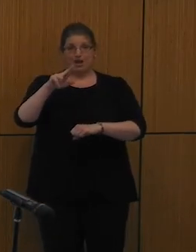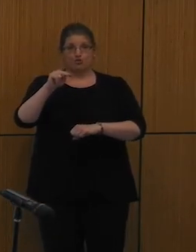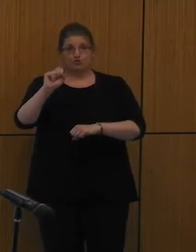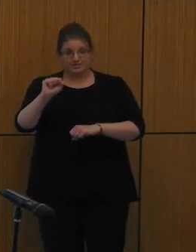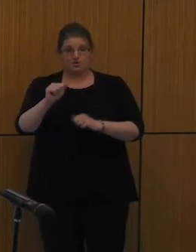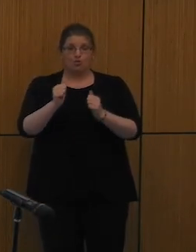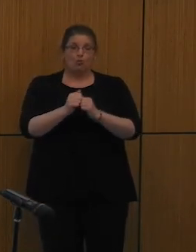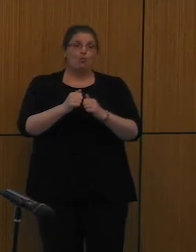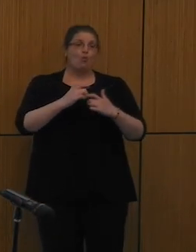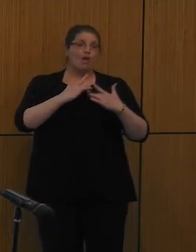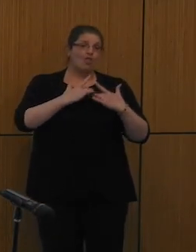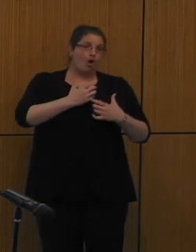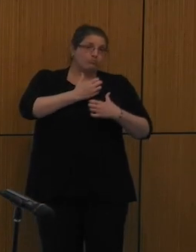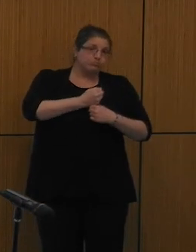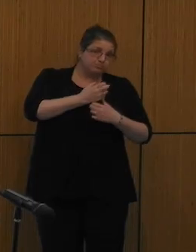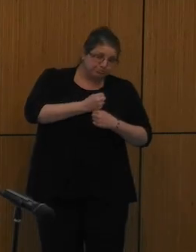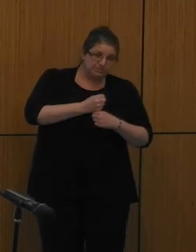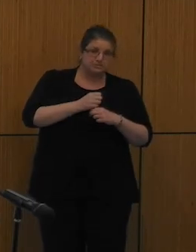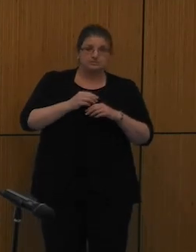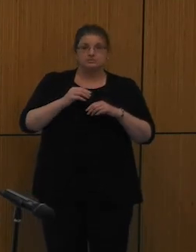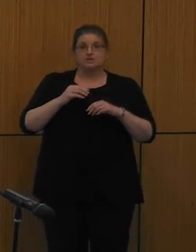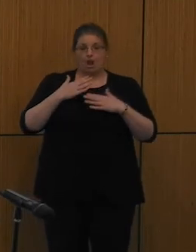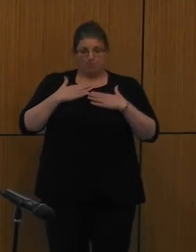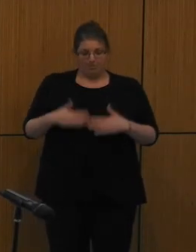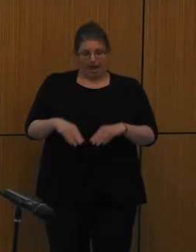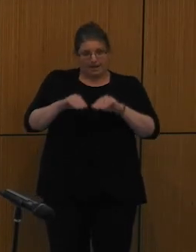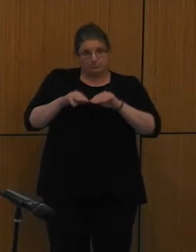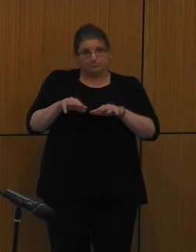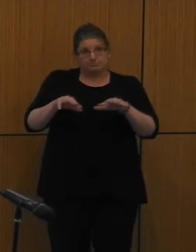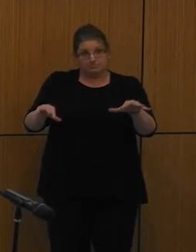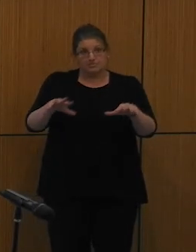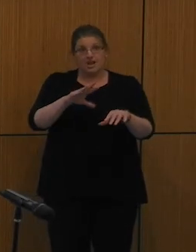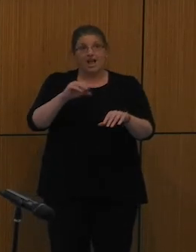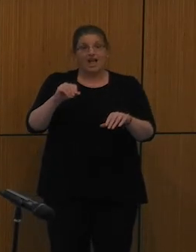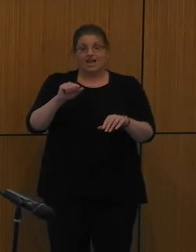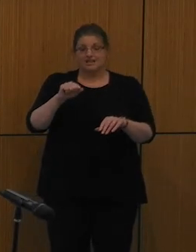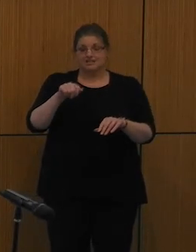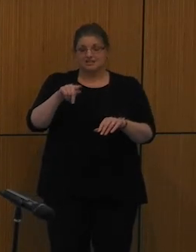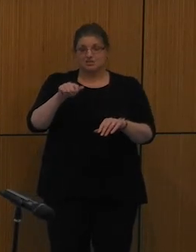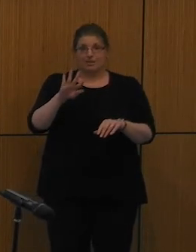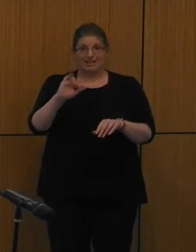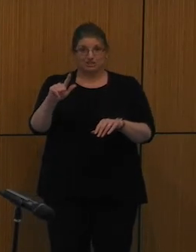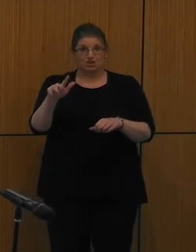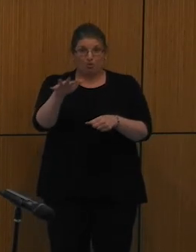and insulin, glucose, you also see it in our spatial patterns and the spots and stripes in the labyrinth.